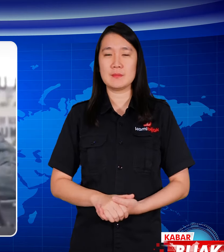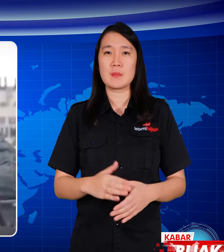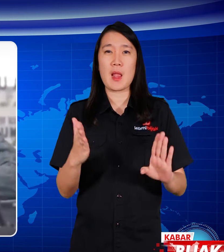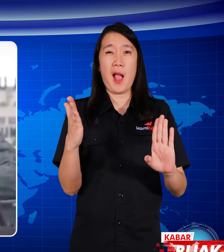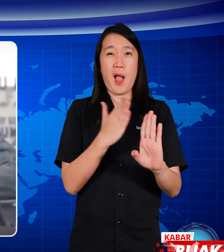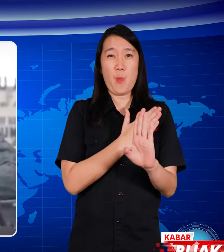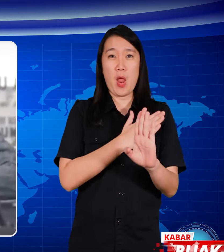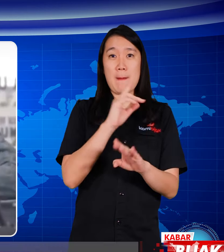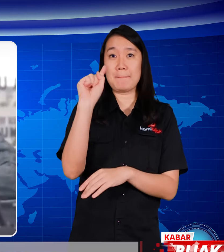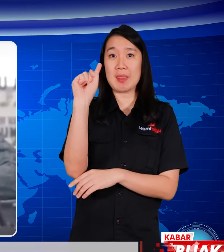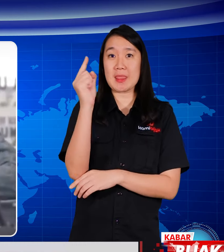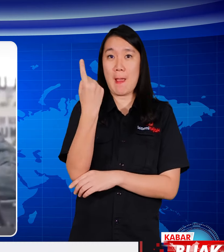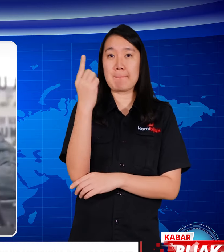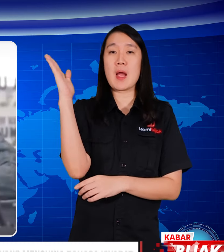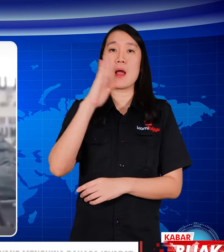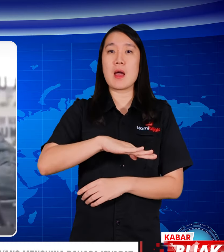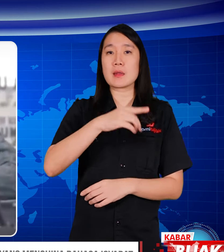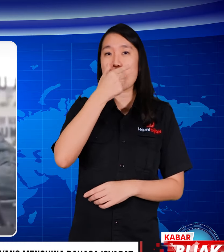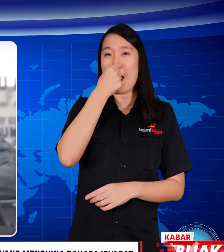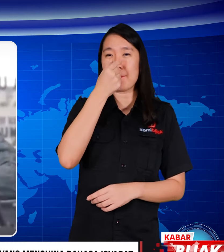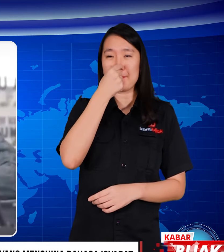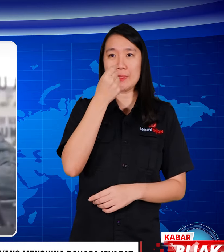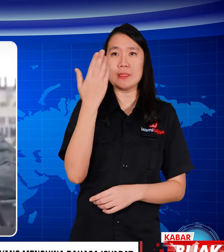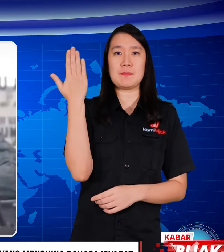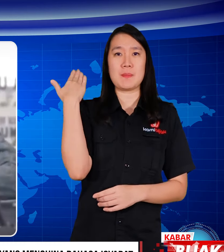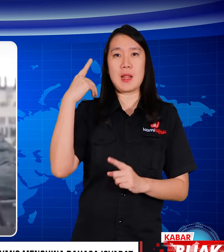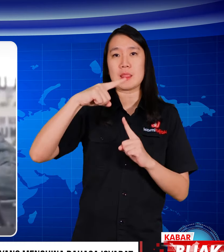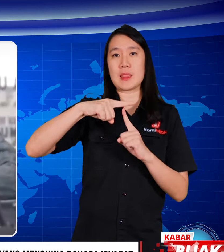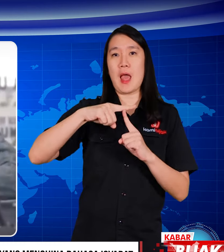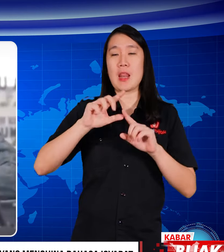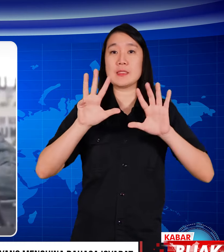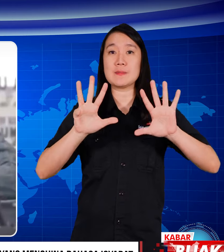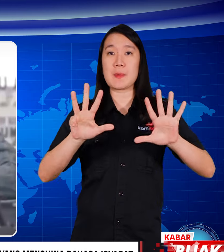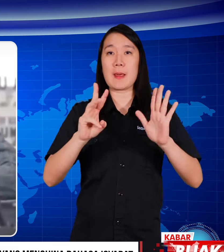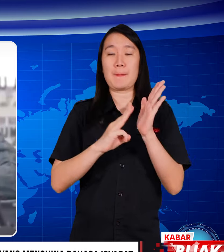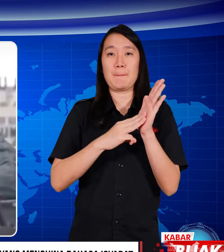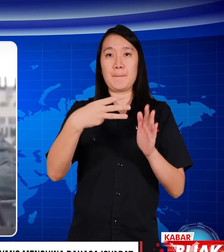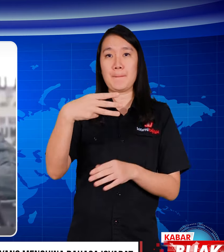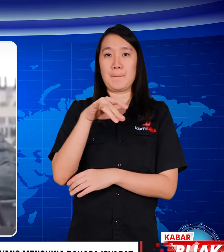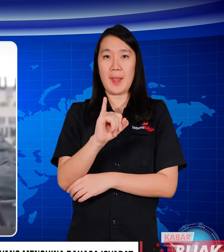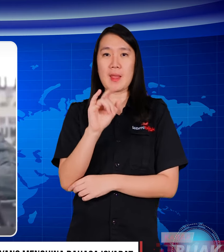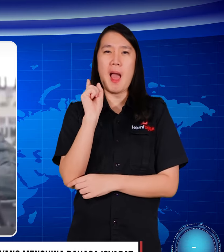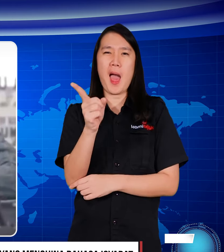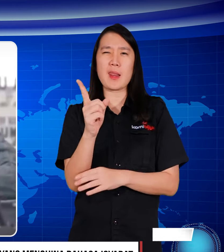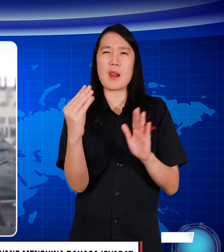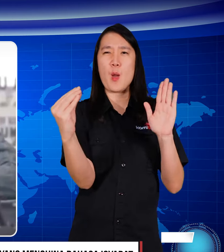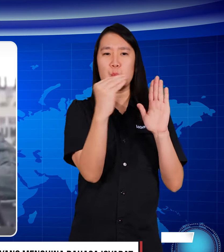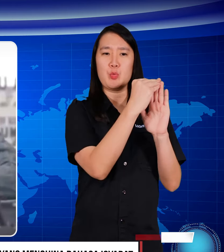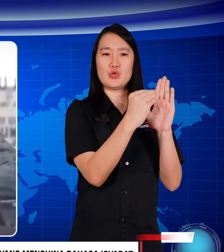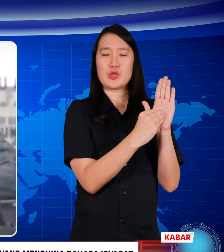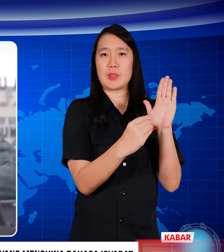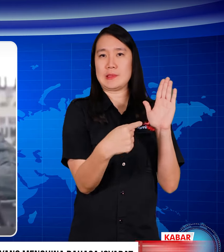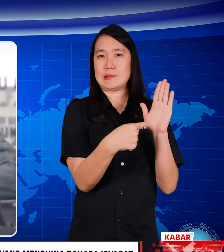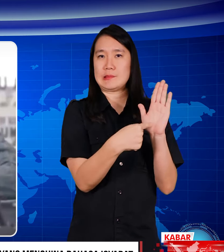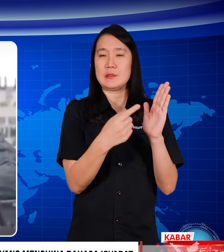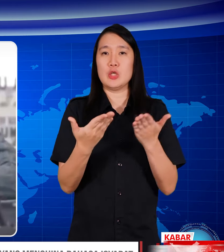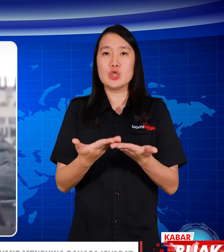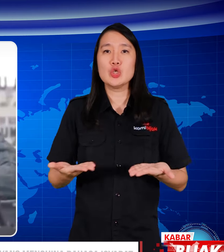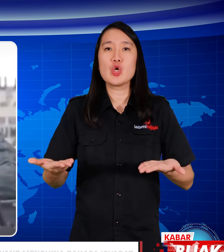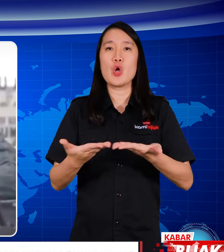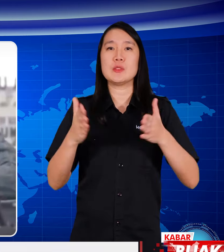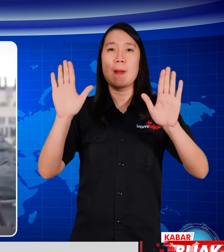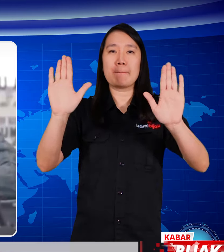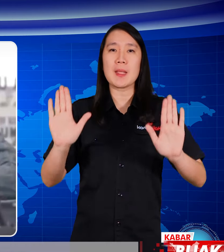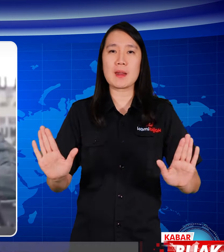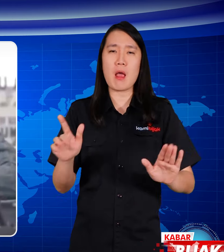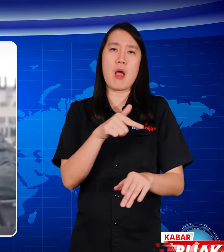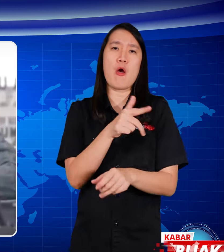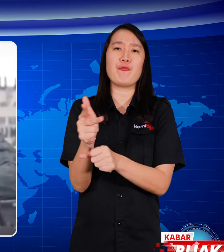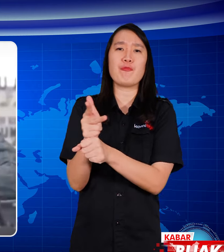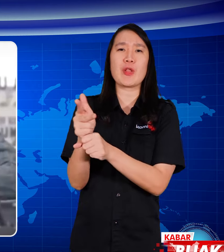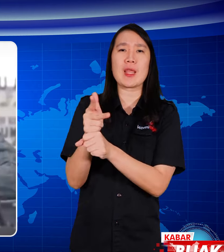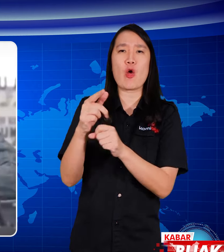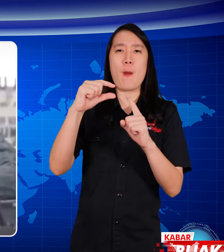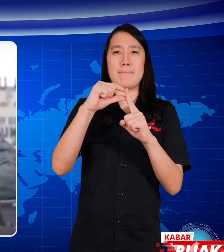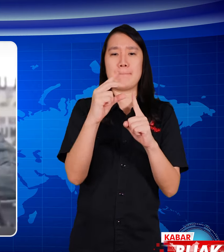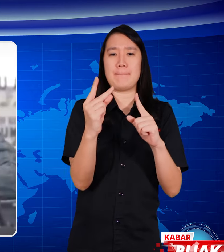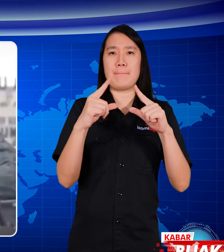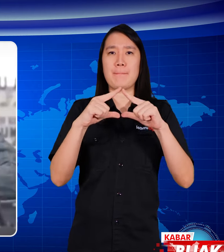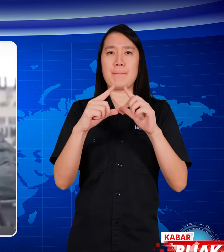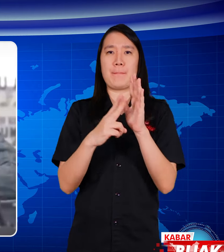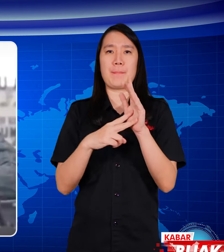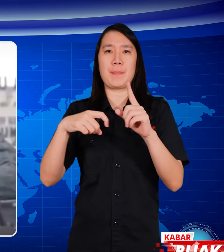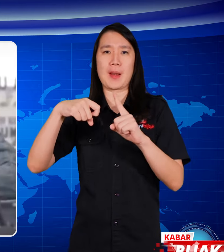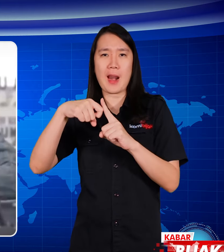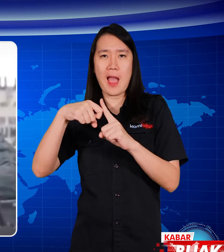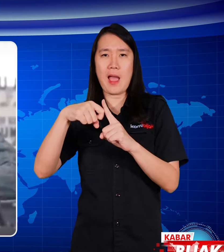Starting on Thursday 9 May there was a post on social media that shows prank videos